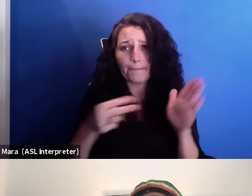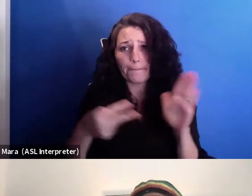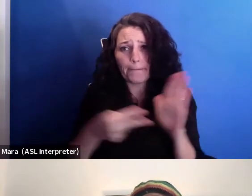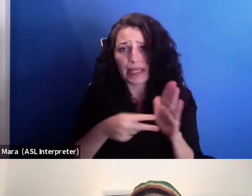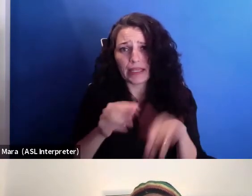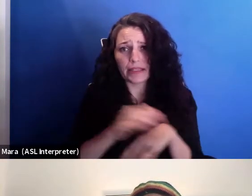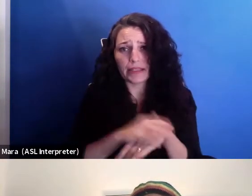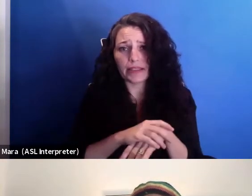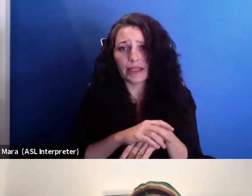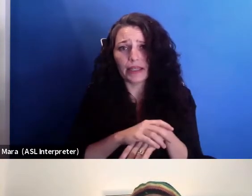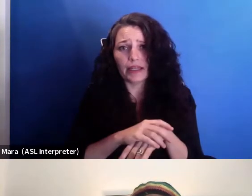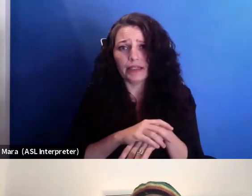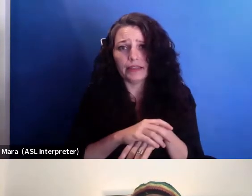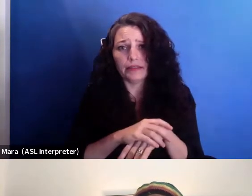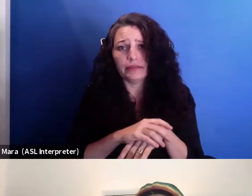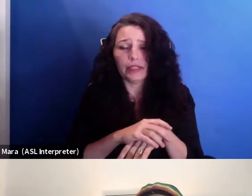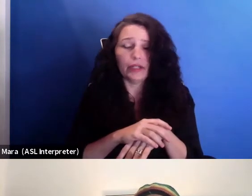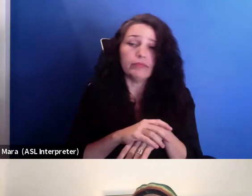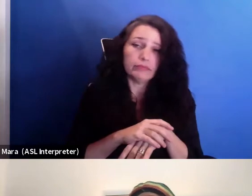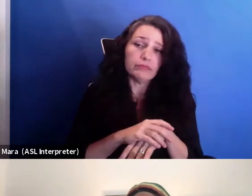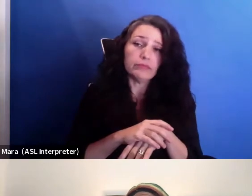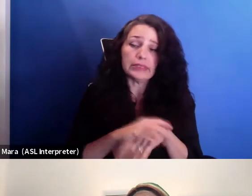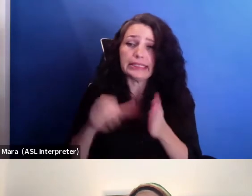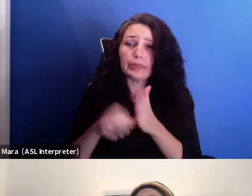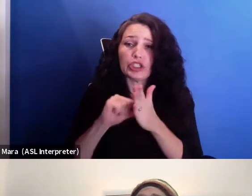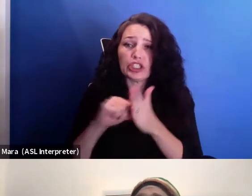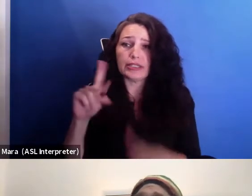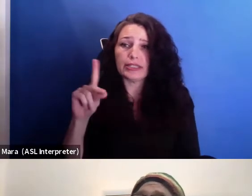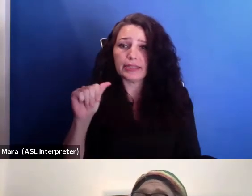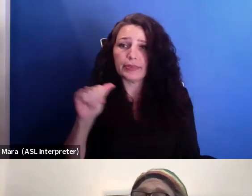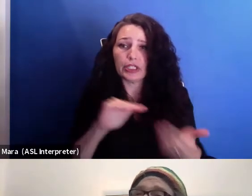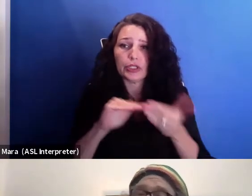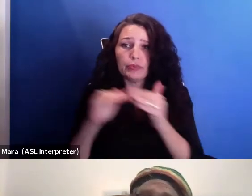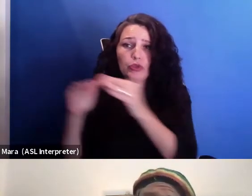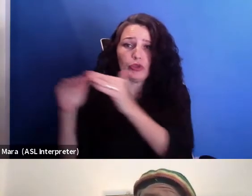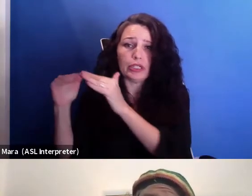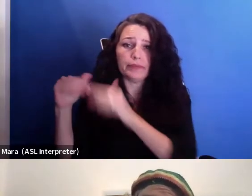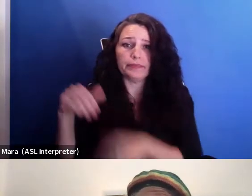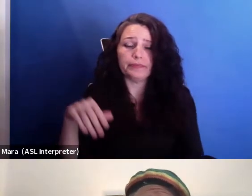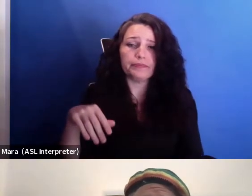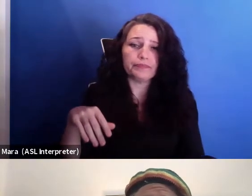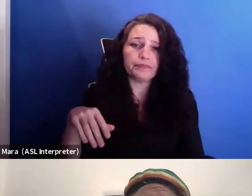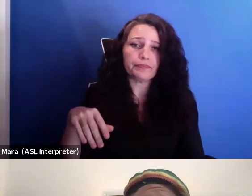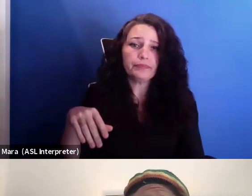but in the disability community? I can't tell you what it felt like